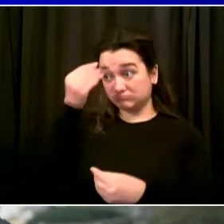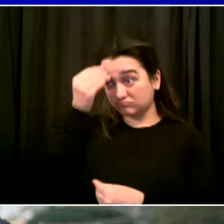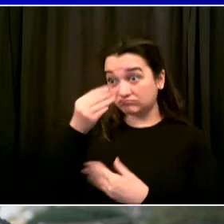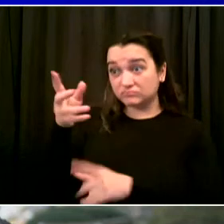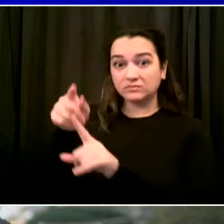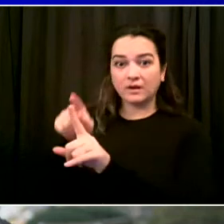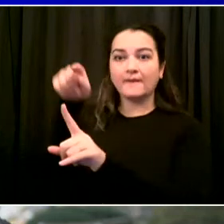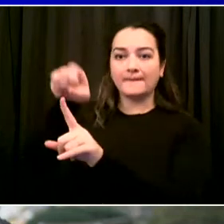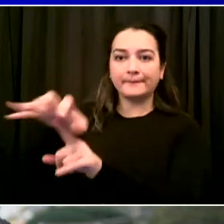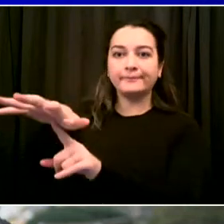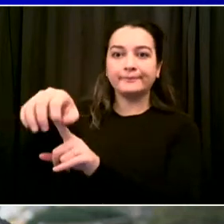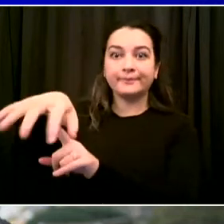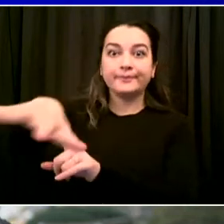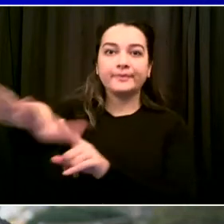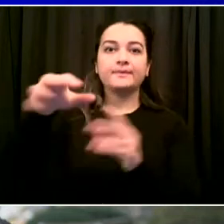NEED YOU, BECAUSE YOUR